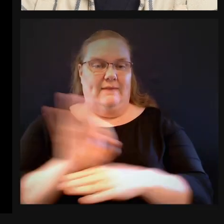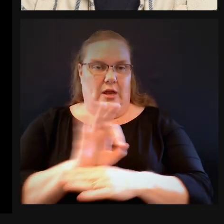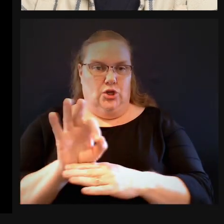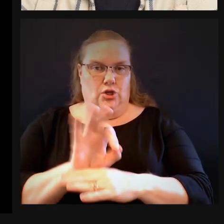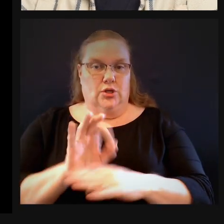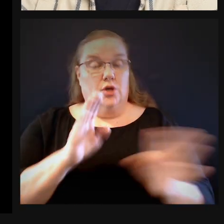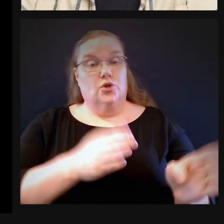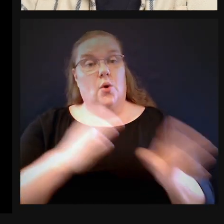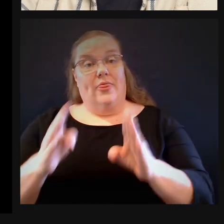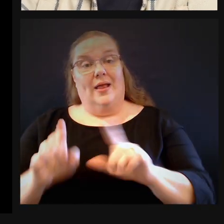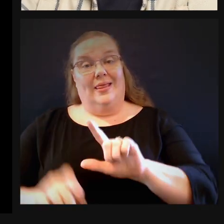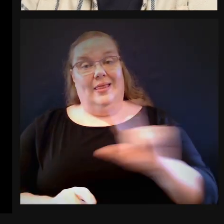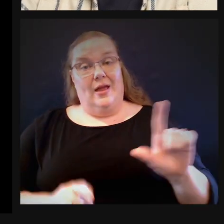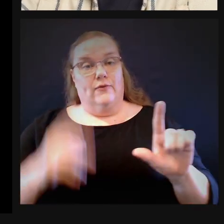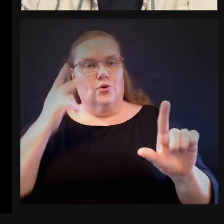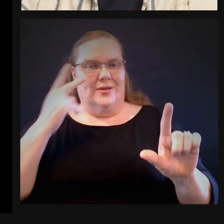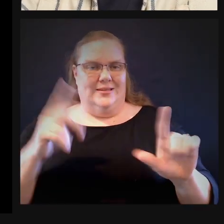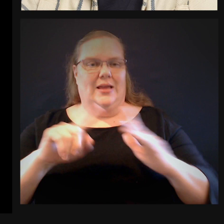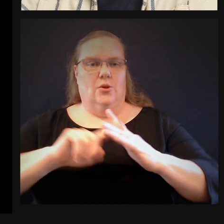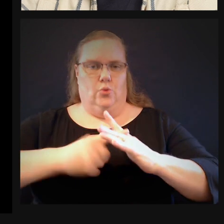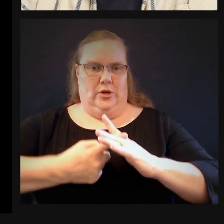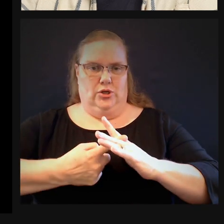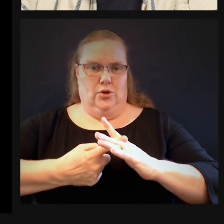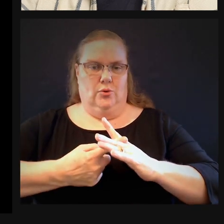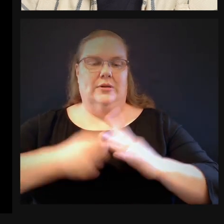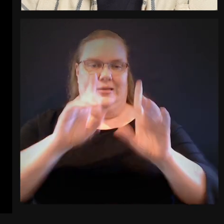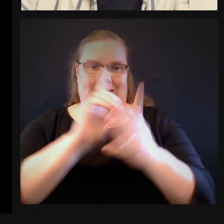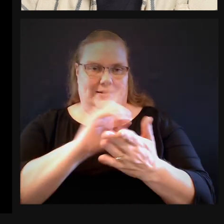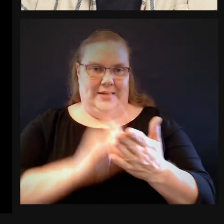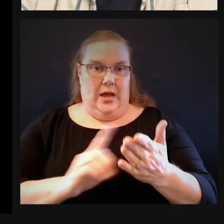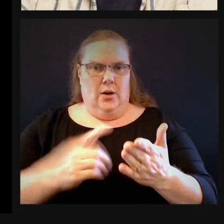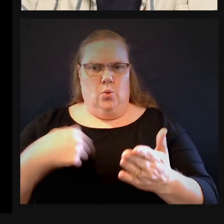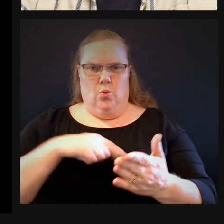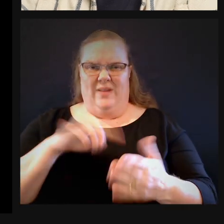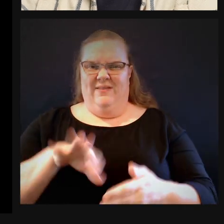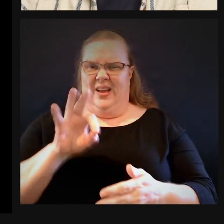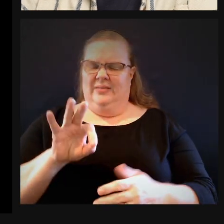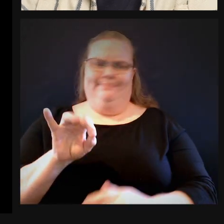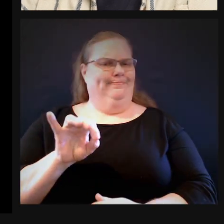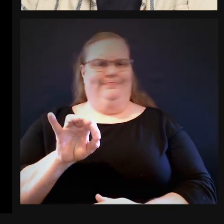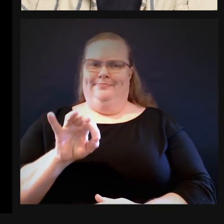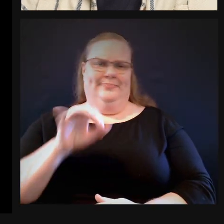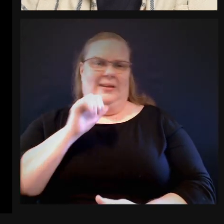On the left is the original design. We discovered that this design was not very friendly